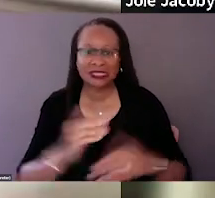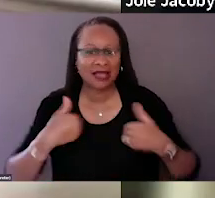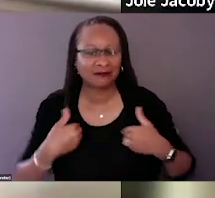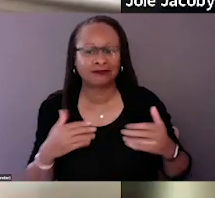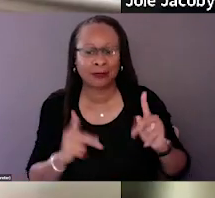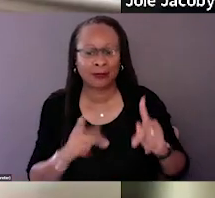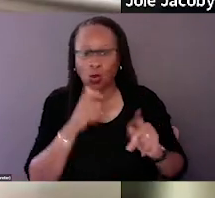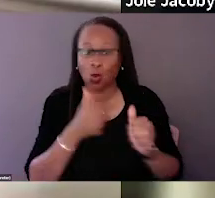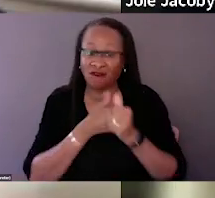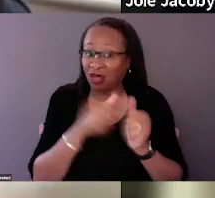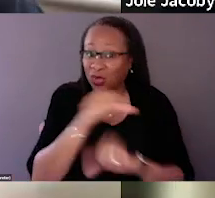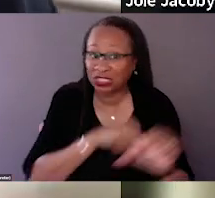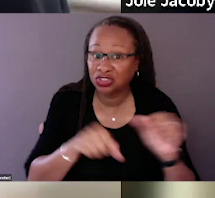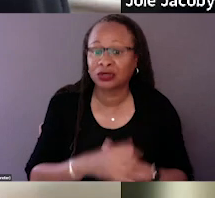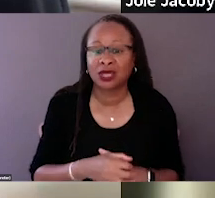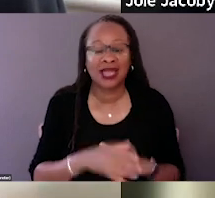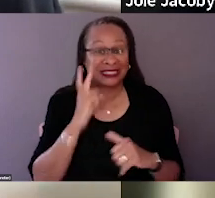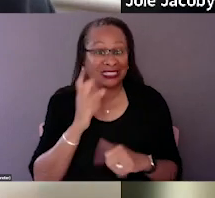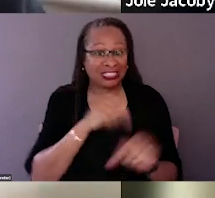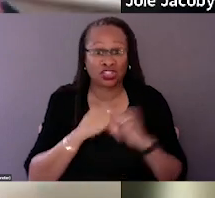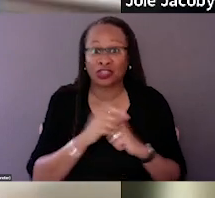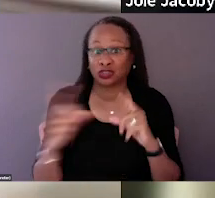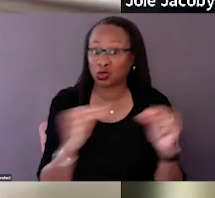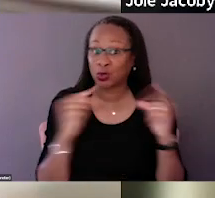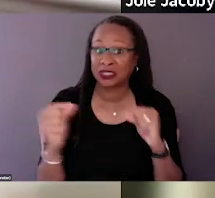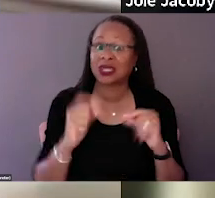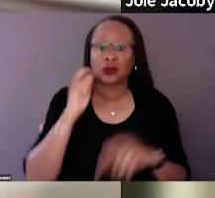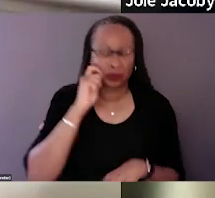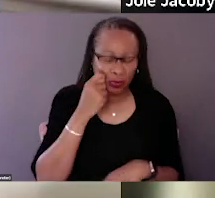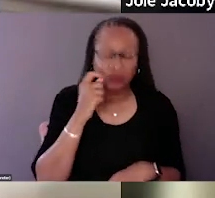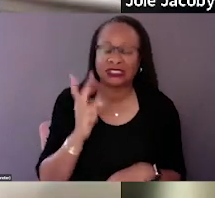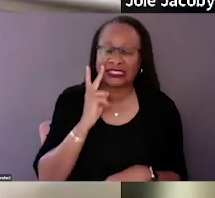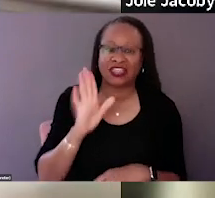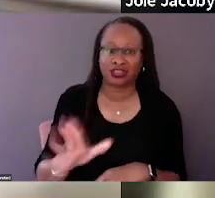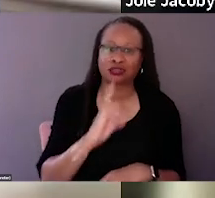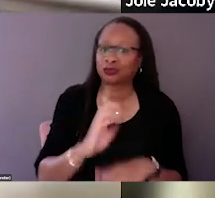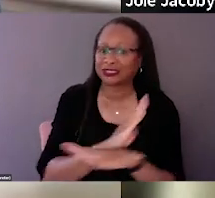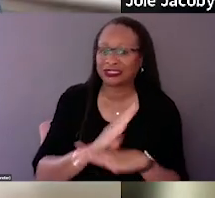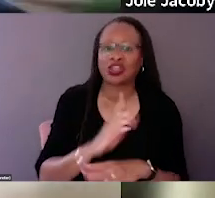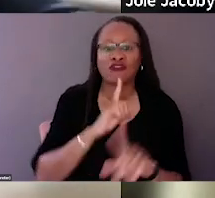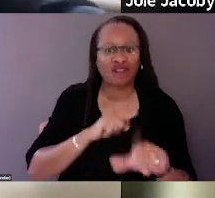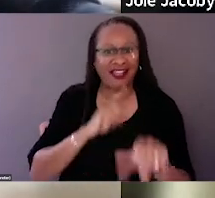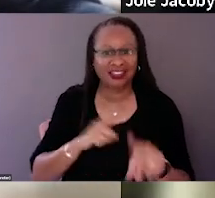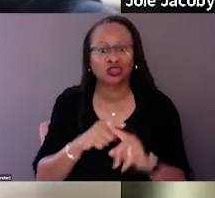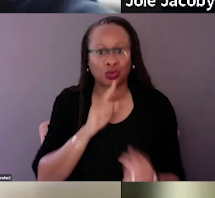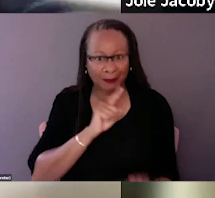or had seen each other's tweets, so it was cool to see their genuine reactions to meeting in person,